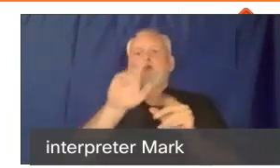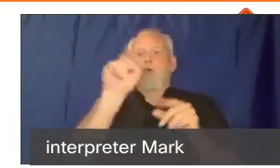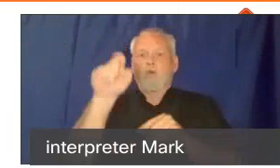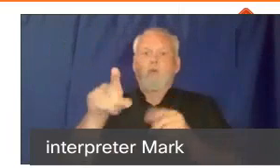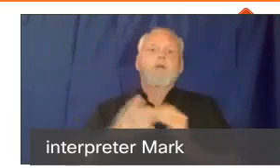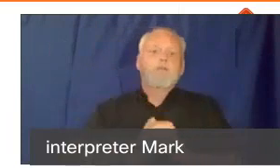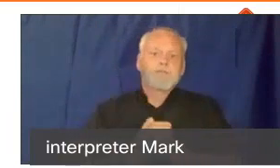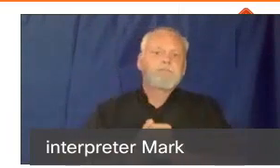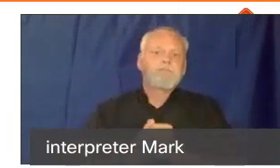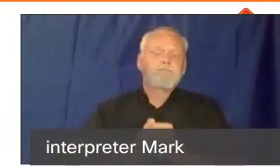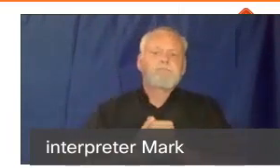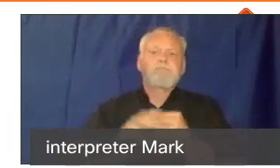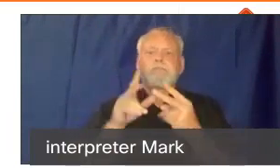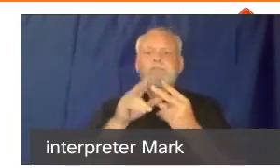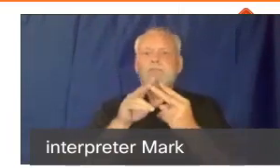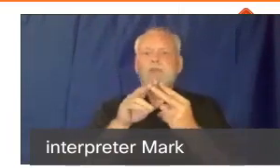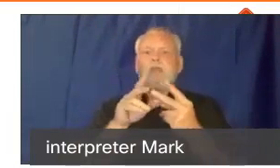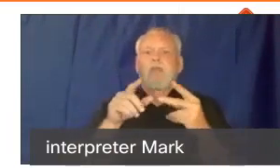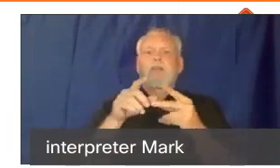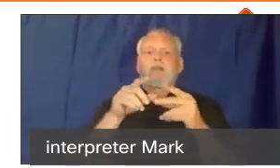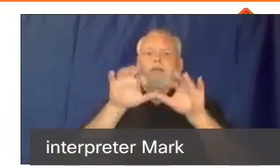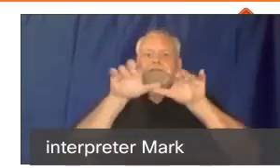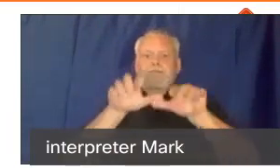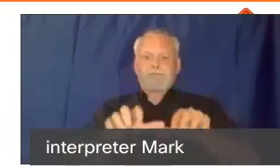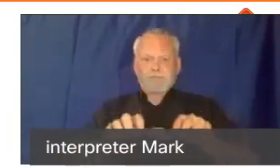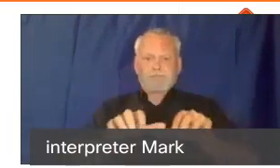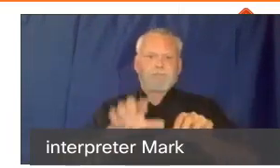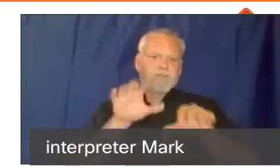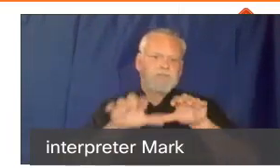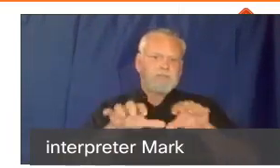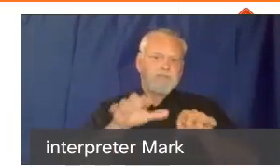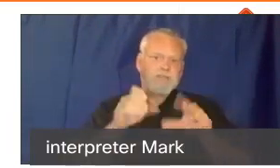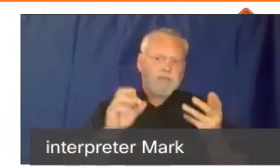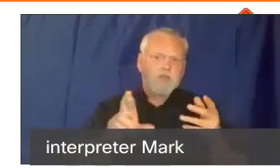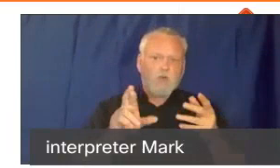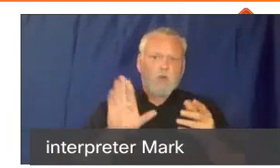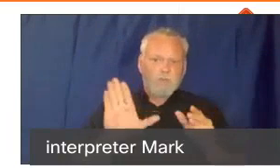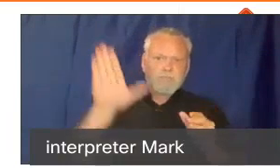Either a, in a text in a text file, or you could like the hand, and you can speak.